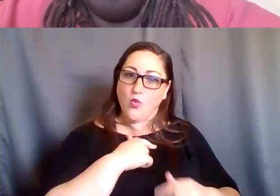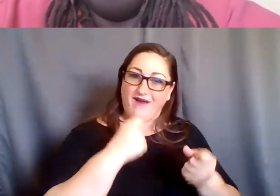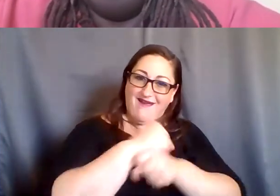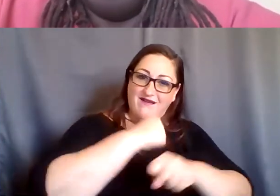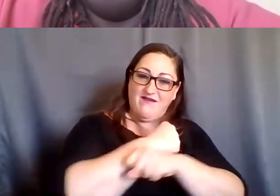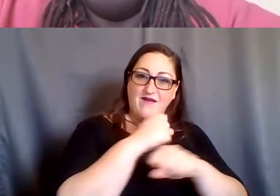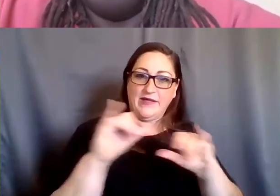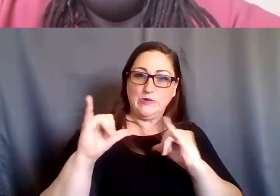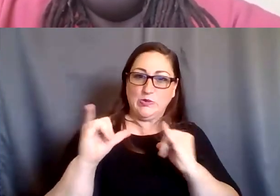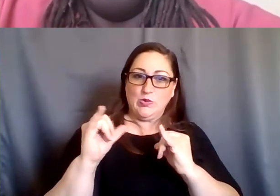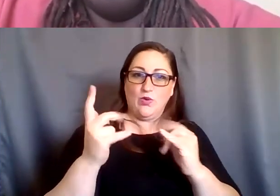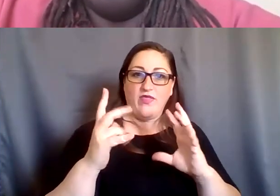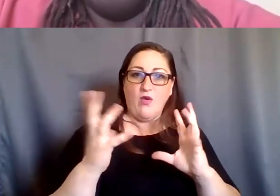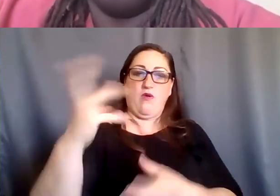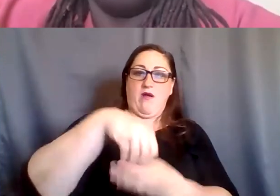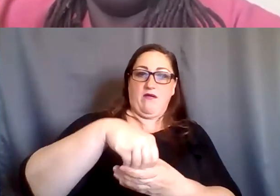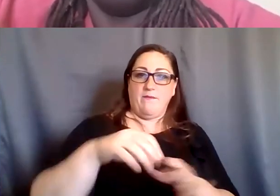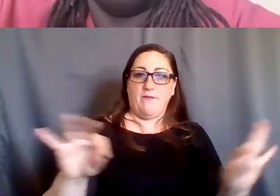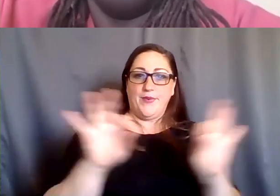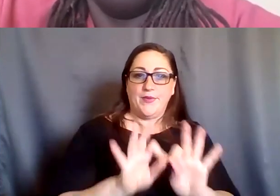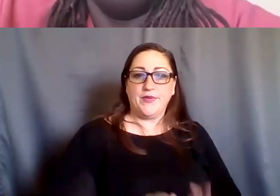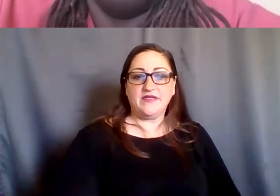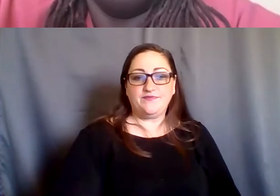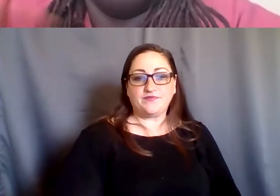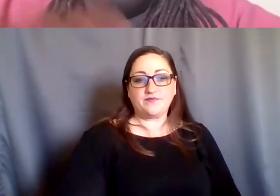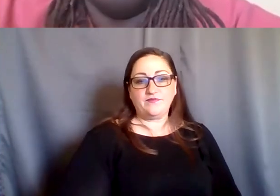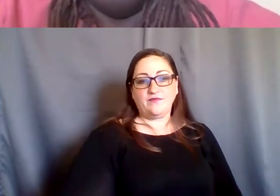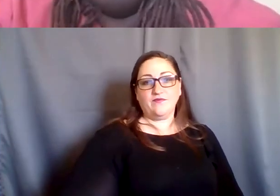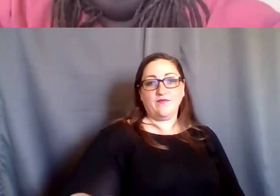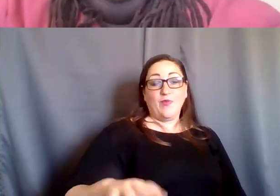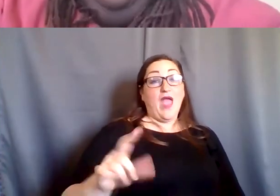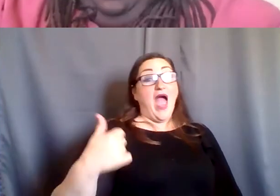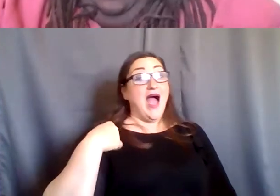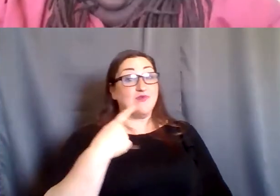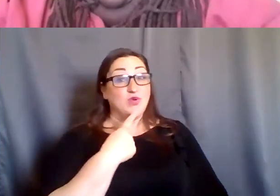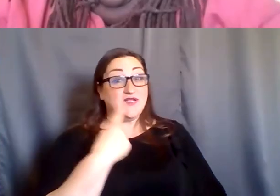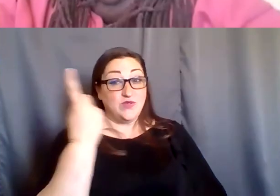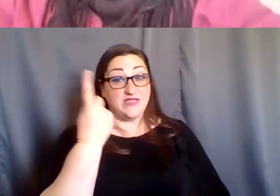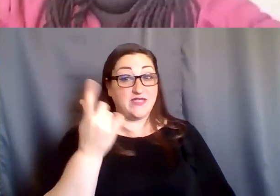I would like to say something very unpopular in response to this question.